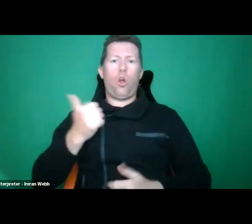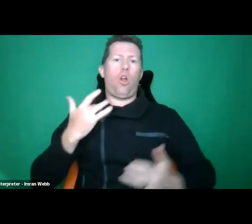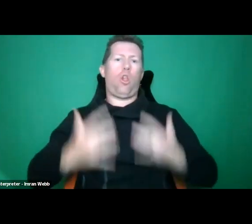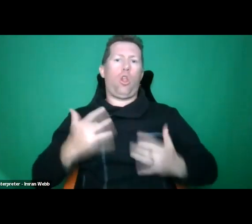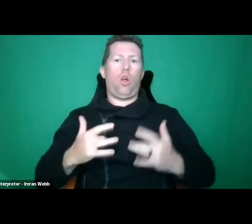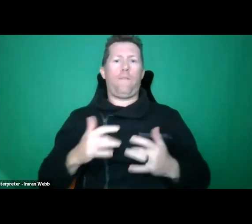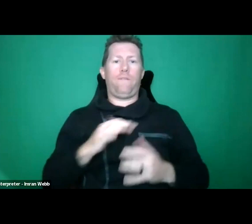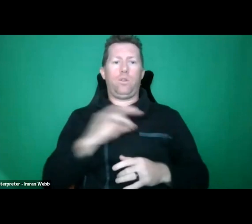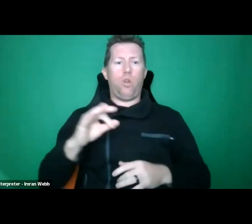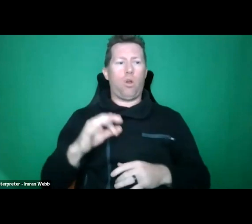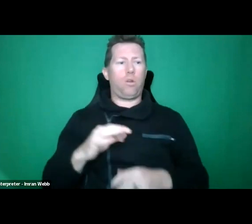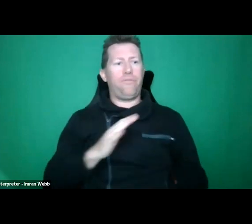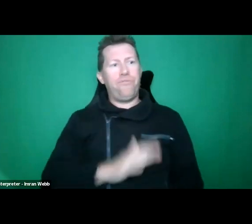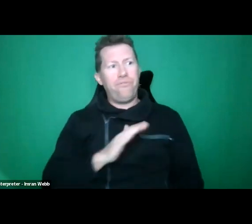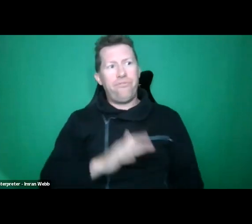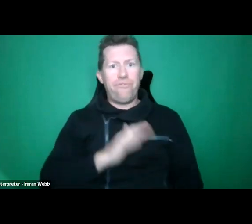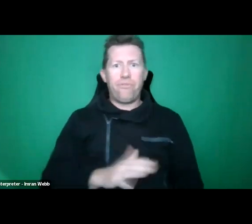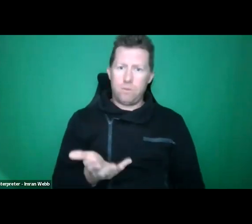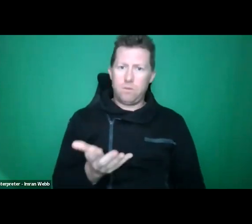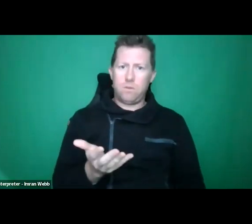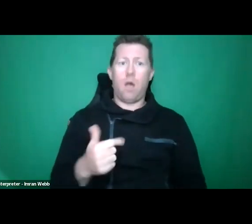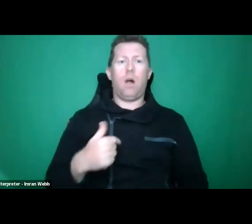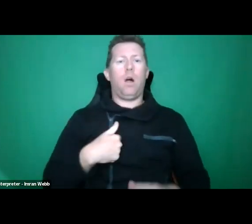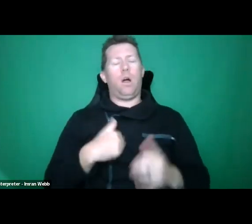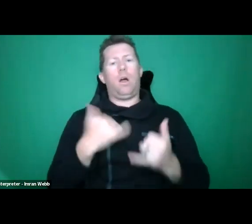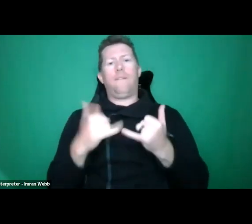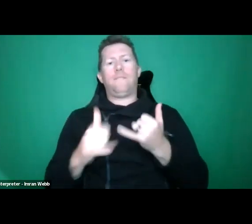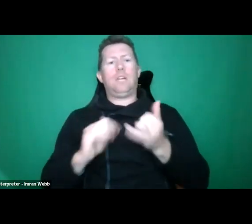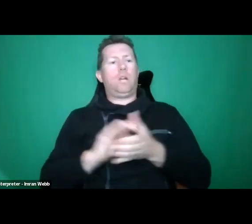I was delighted to be asked